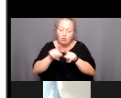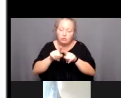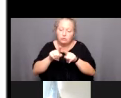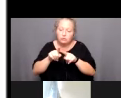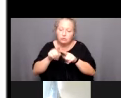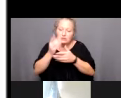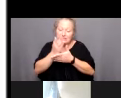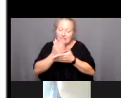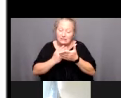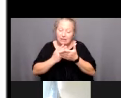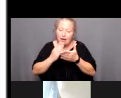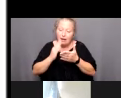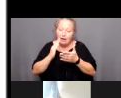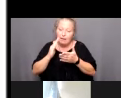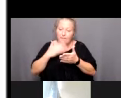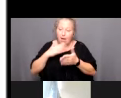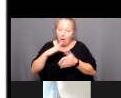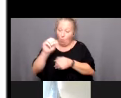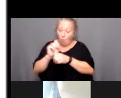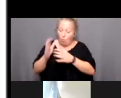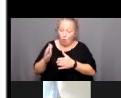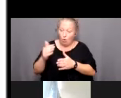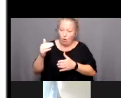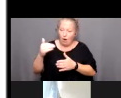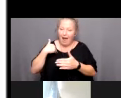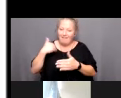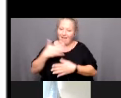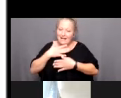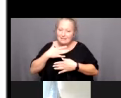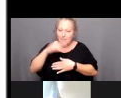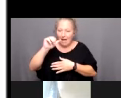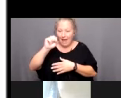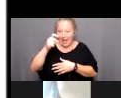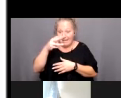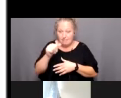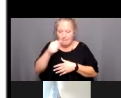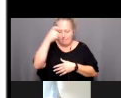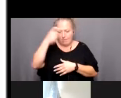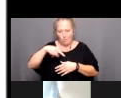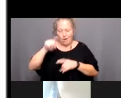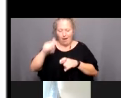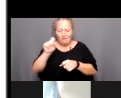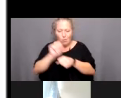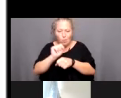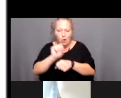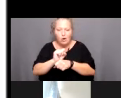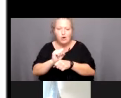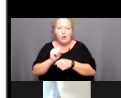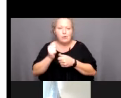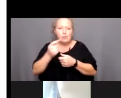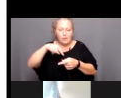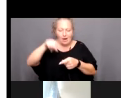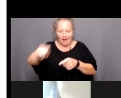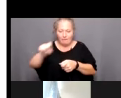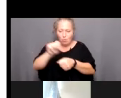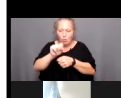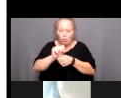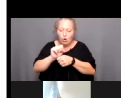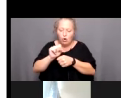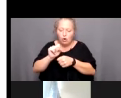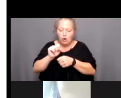of my colleagues have asthma because we have had to work and we have to work